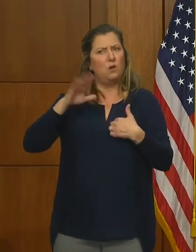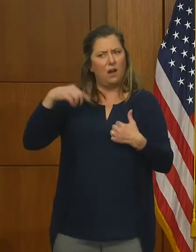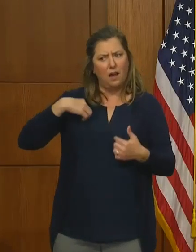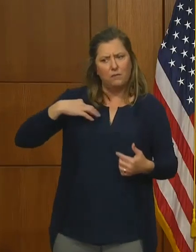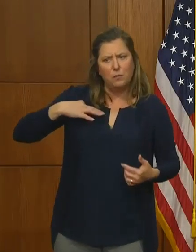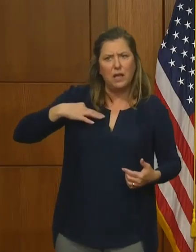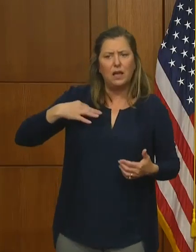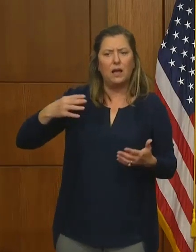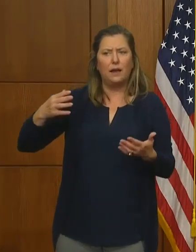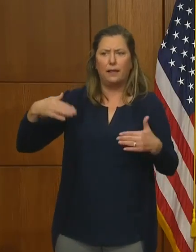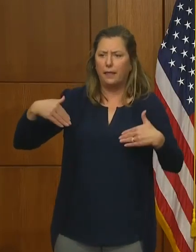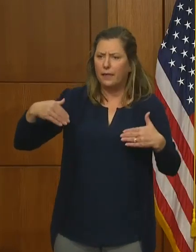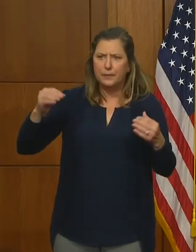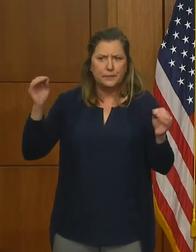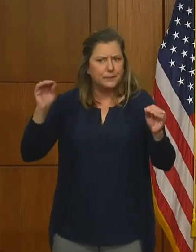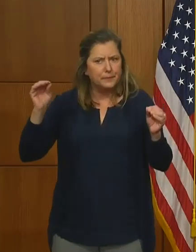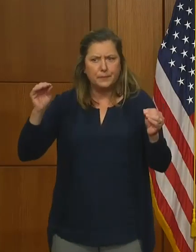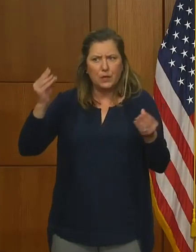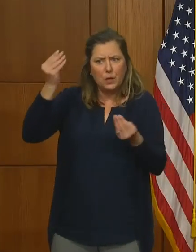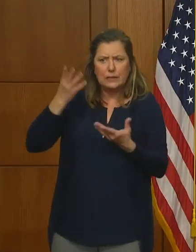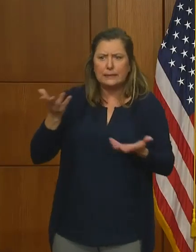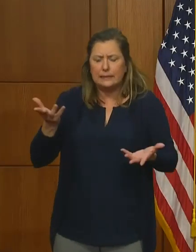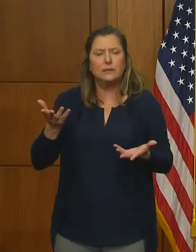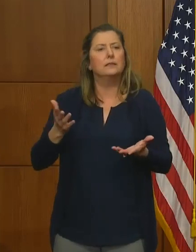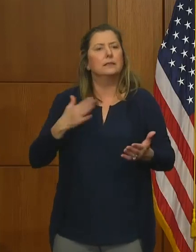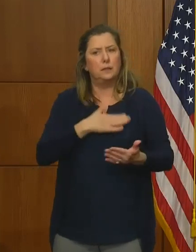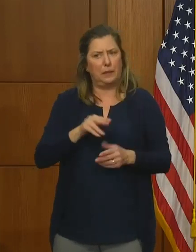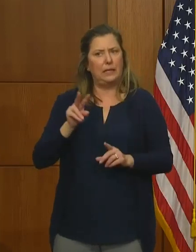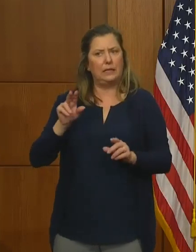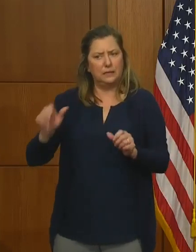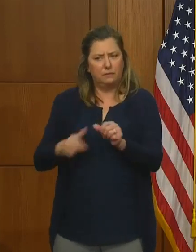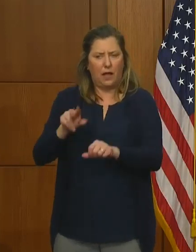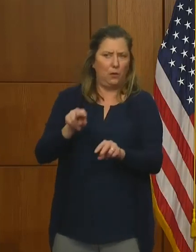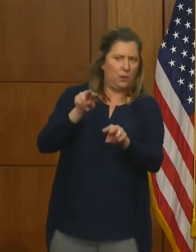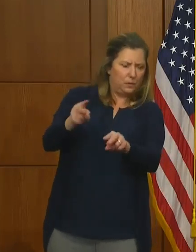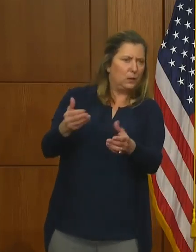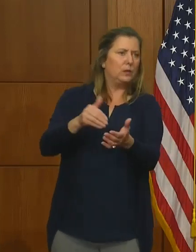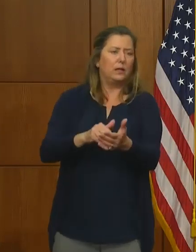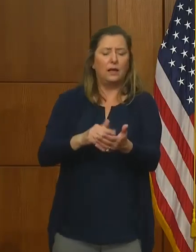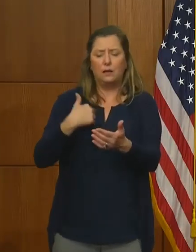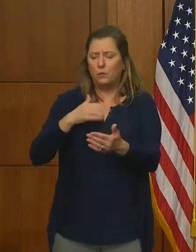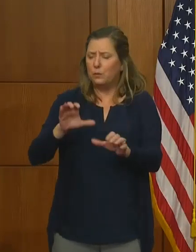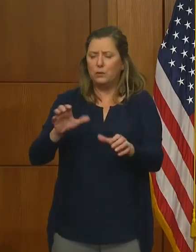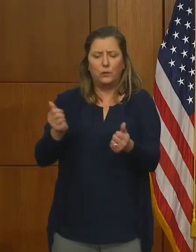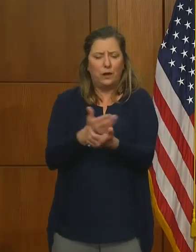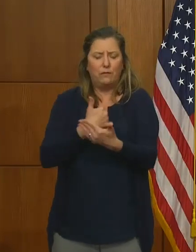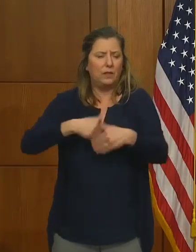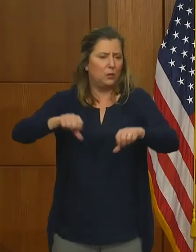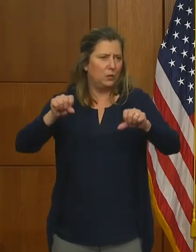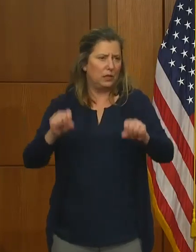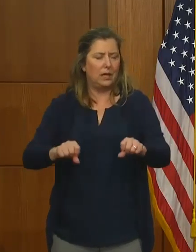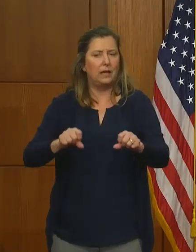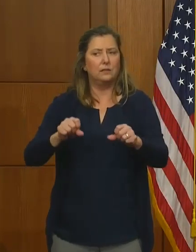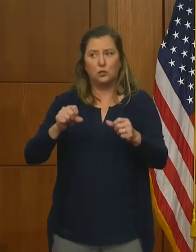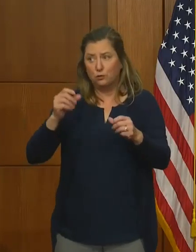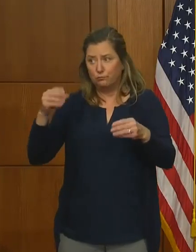INDIVIDUALS CAN GO TO IF THEY- FEEL LIKE THEY'VE APPLIED- AND THEY HAVEN'T RECEIVED ANY ANY WORD YET I WOULD ENCOURAGE THEM